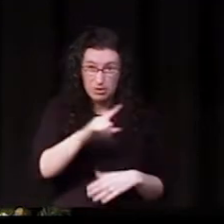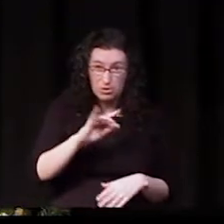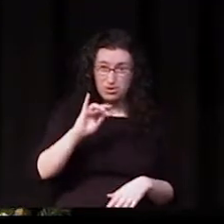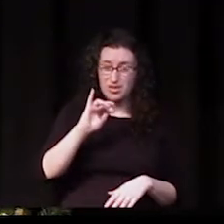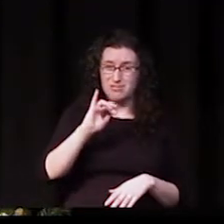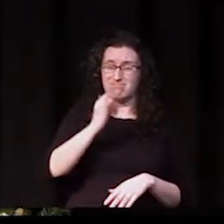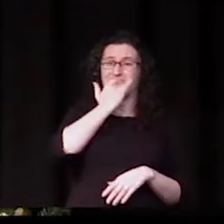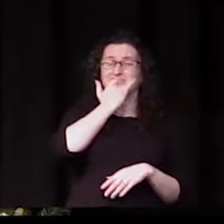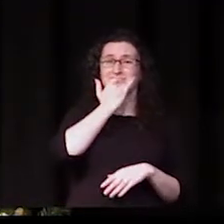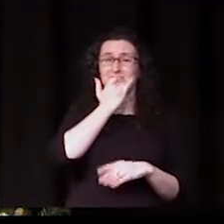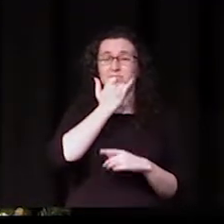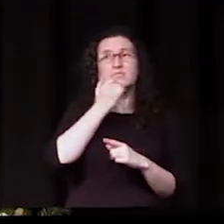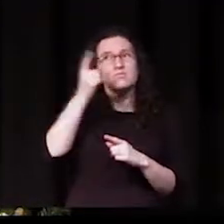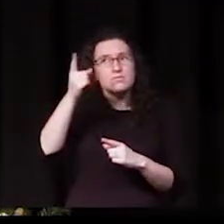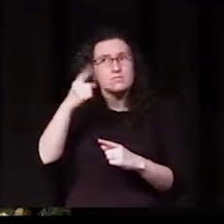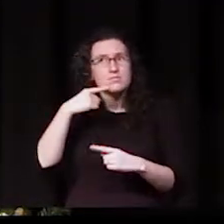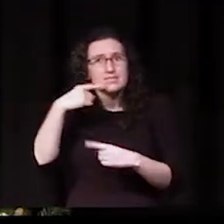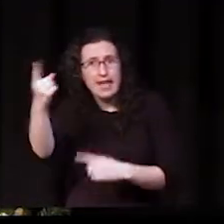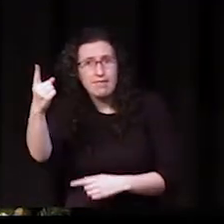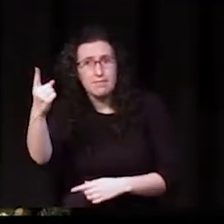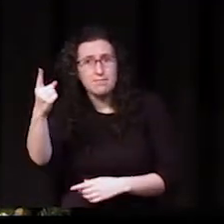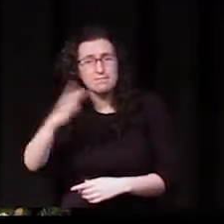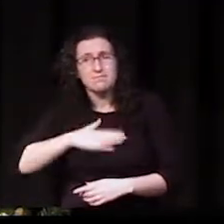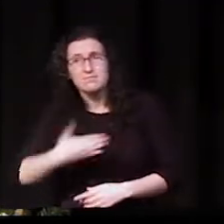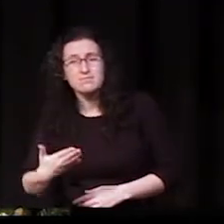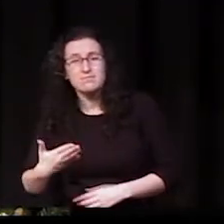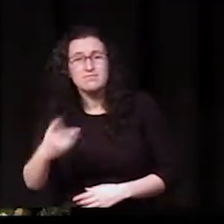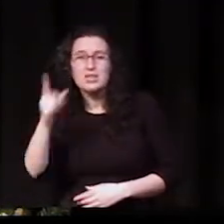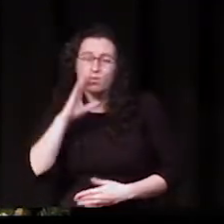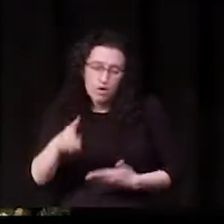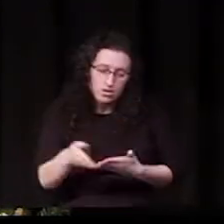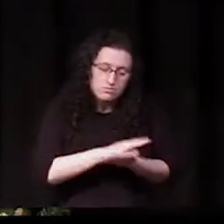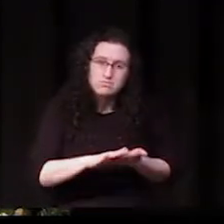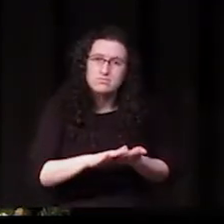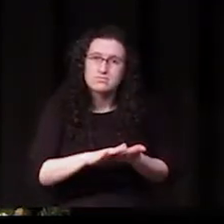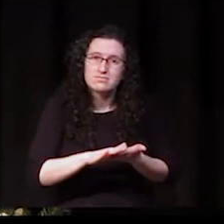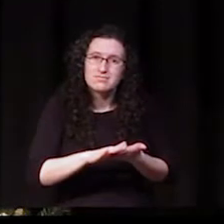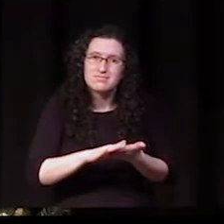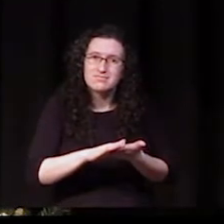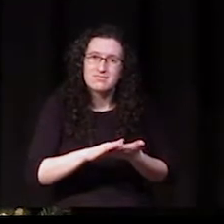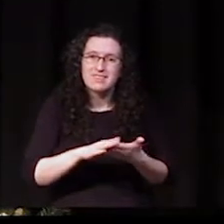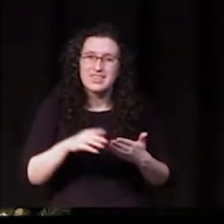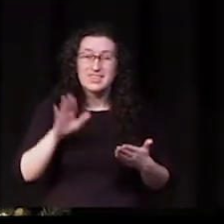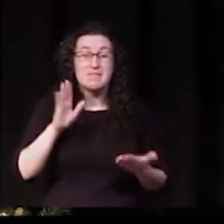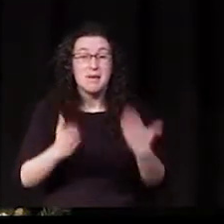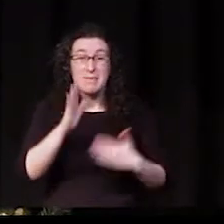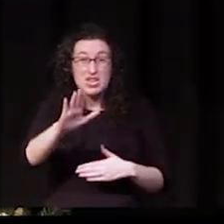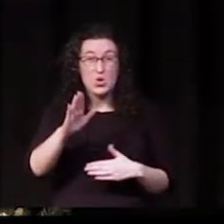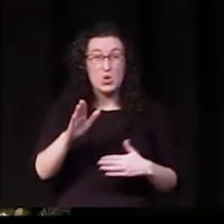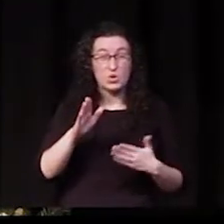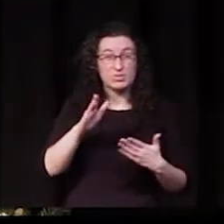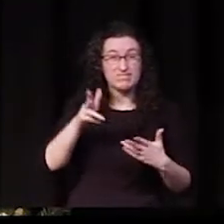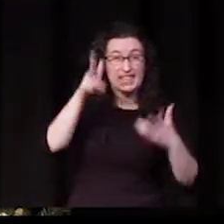Just tell Him and He's ready to make you clean just as if you'd never sinned. Has the accuser been bringing your sin and your mess ups against you?